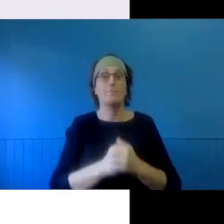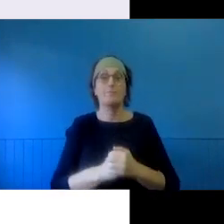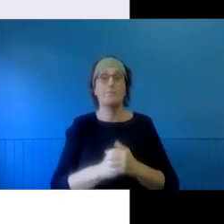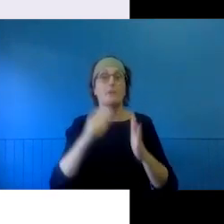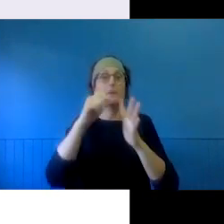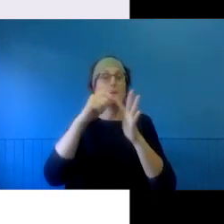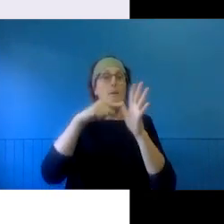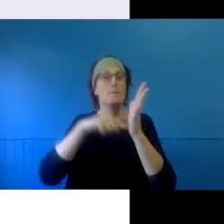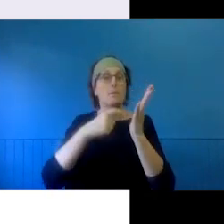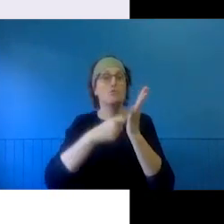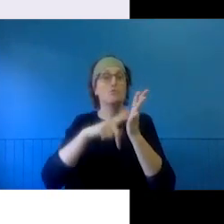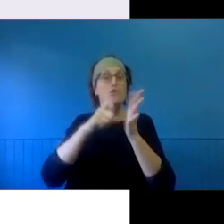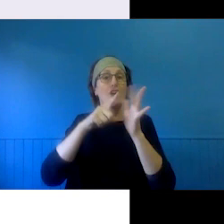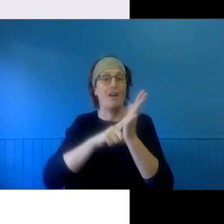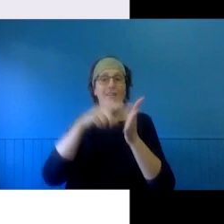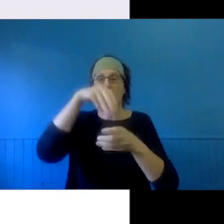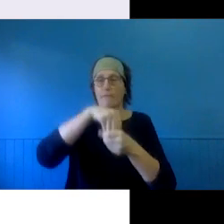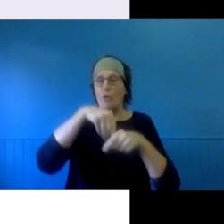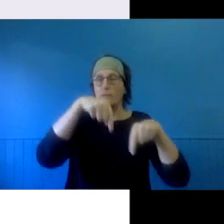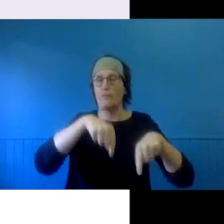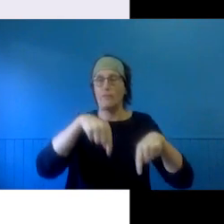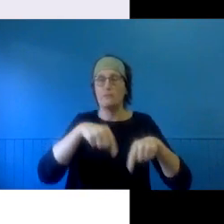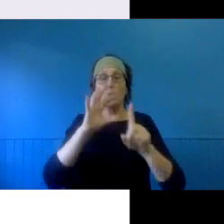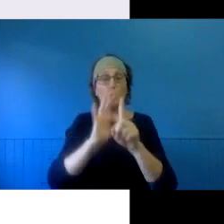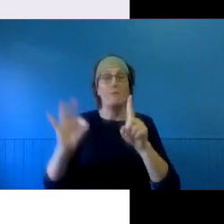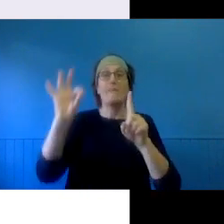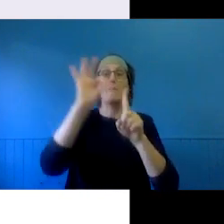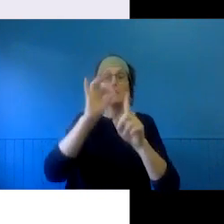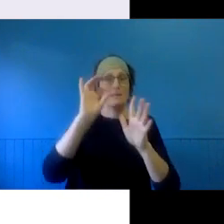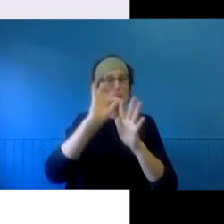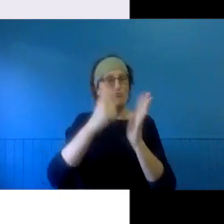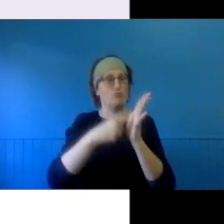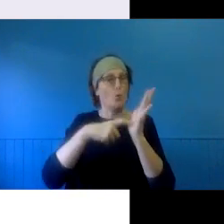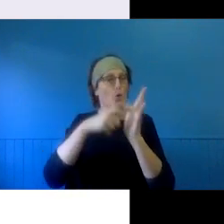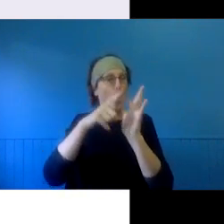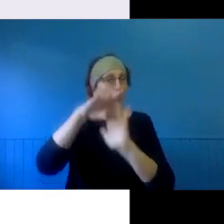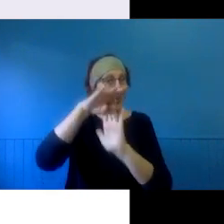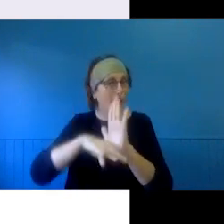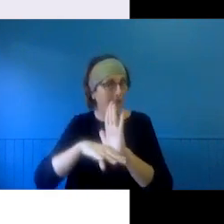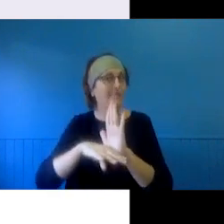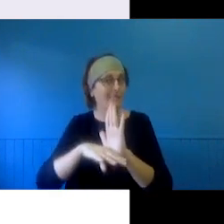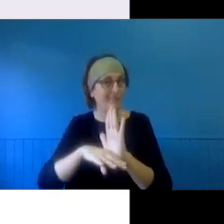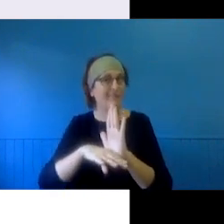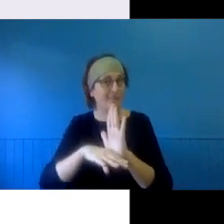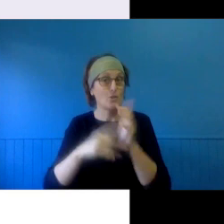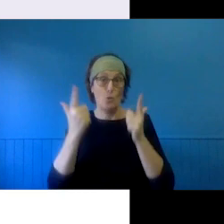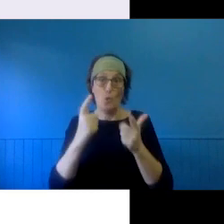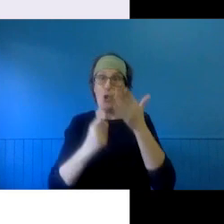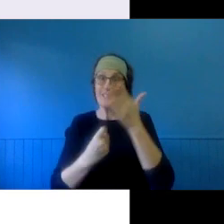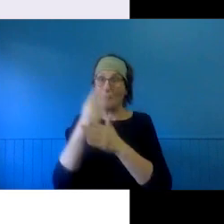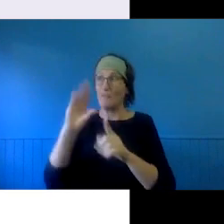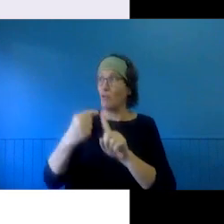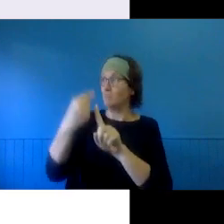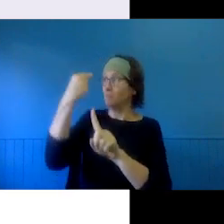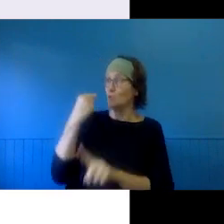updated the protocol. And so, a lot has happened since the 2007 guide.